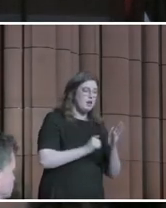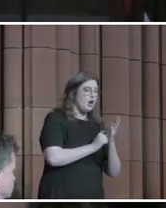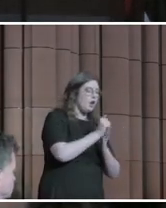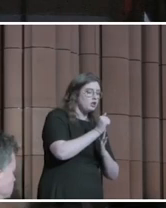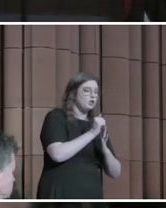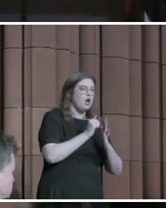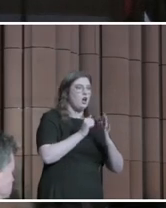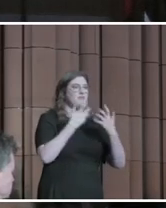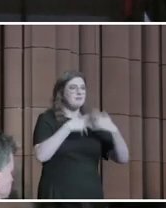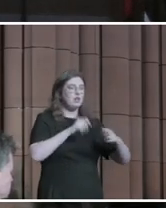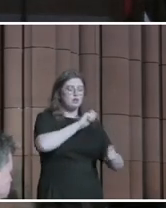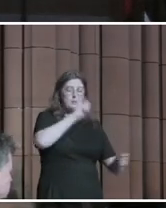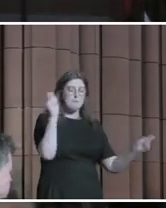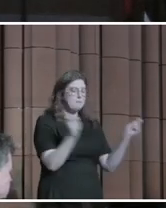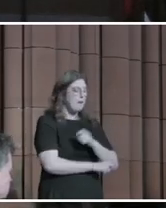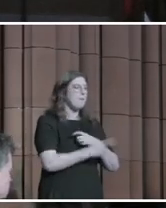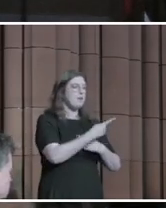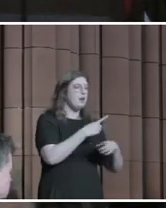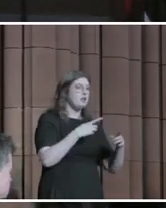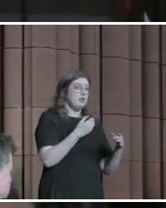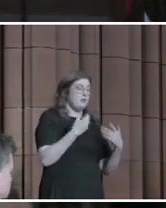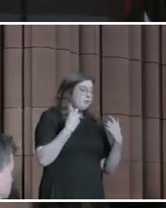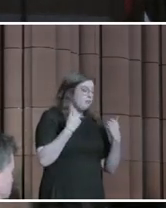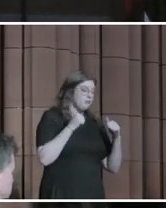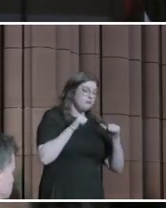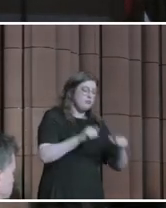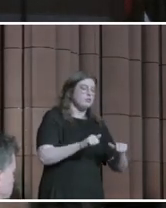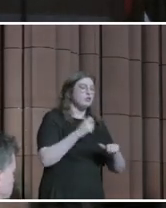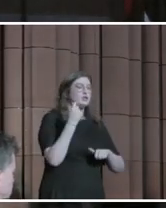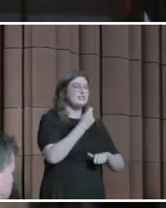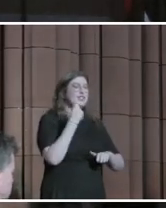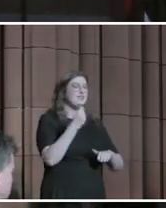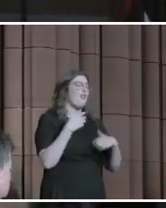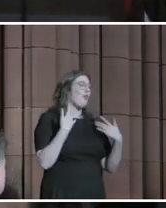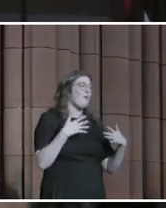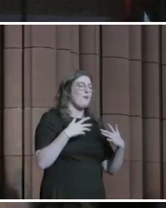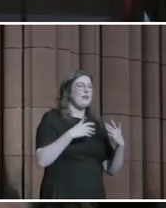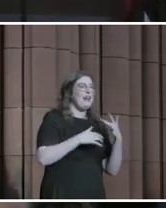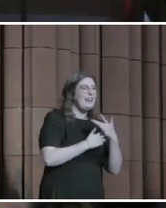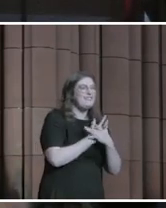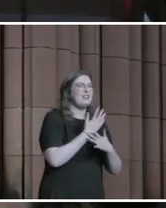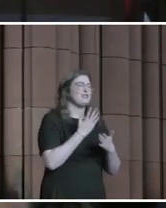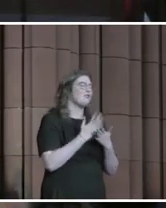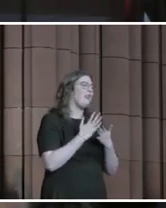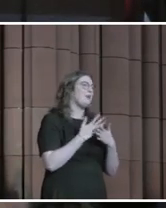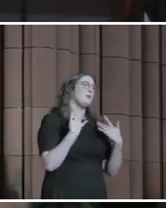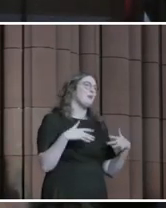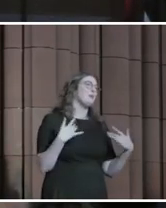and to do so successfully with great innovation and flare is all the more remarkable.